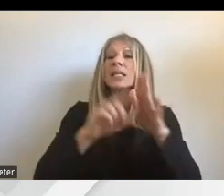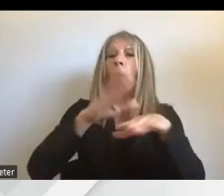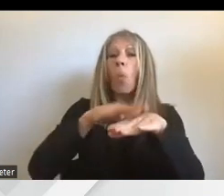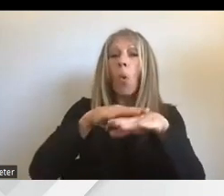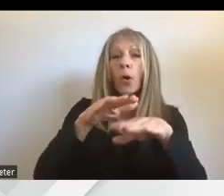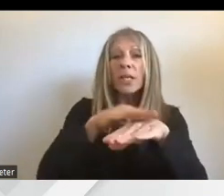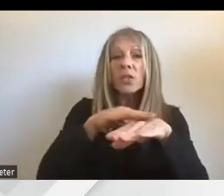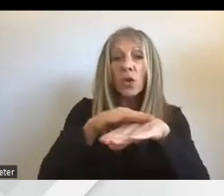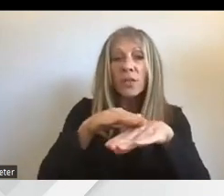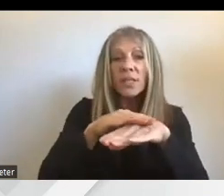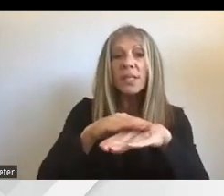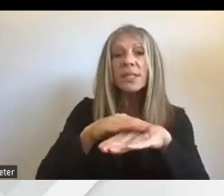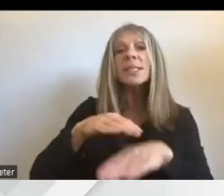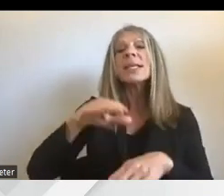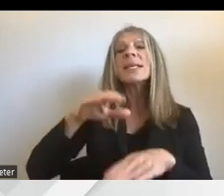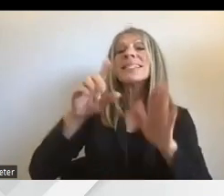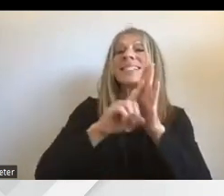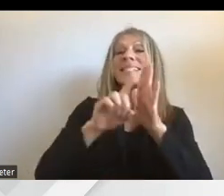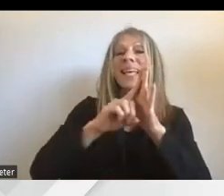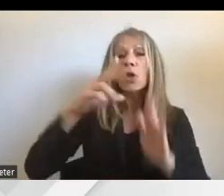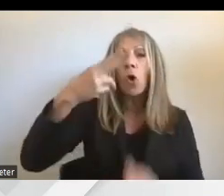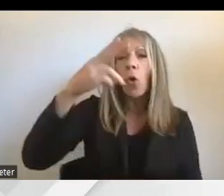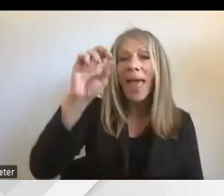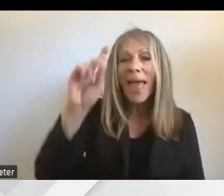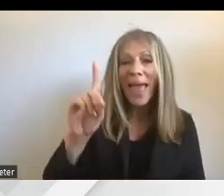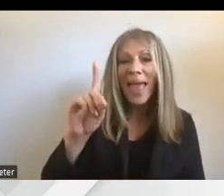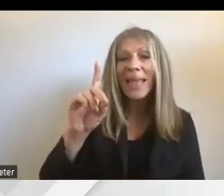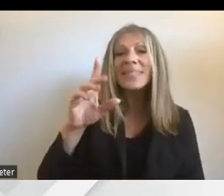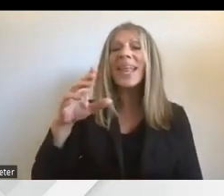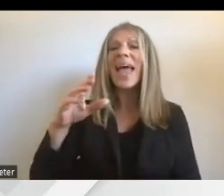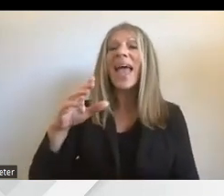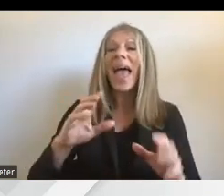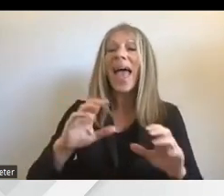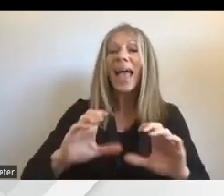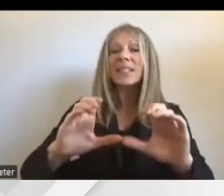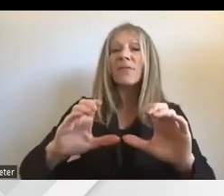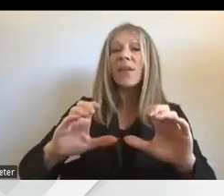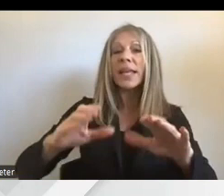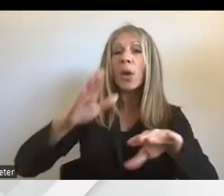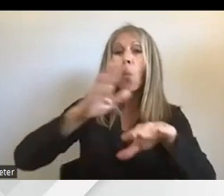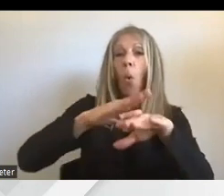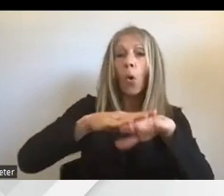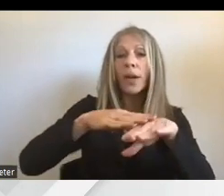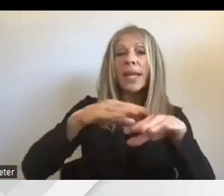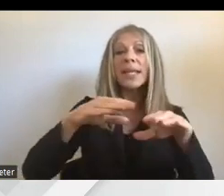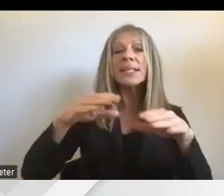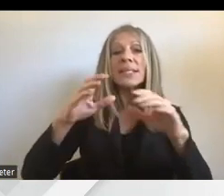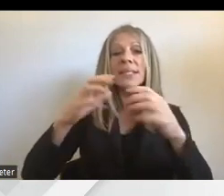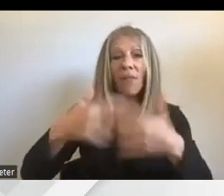pedestrian signal heads and pedestrian activated warning devices; protruding objects and vertical